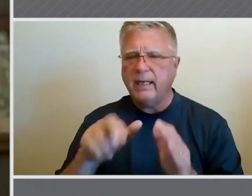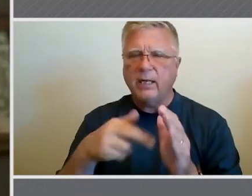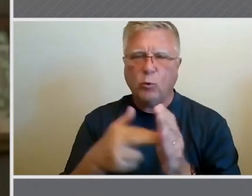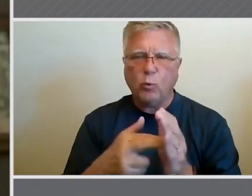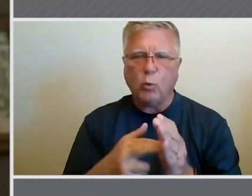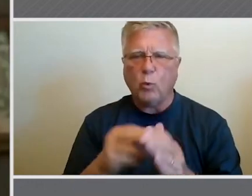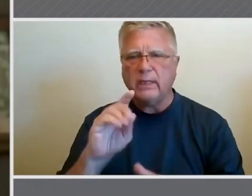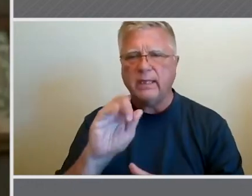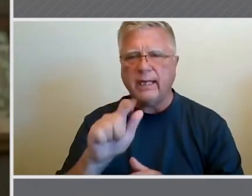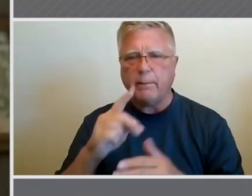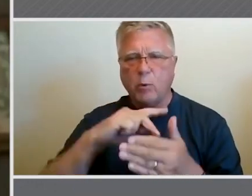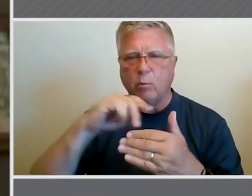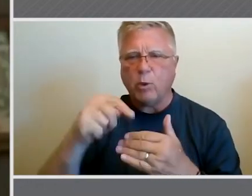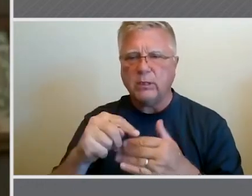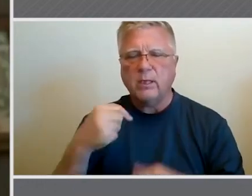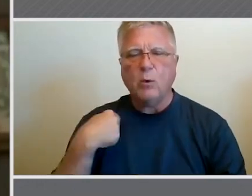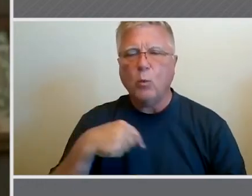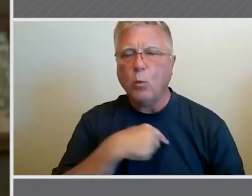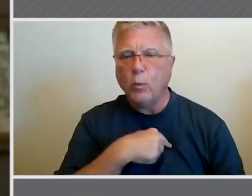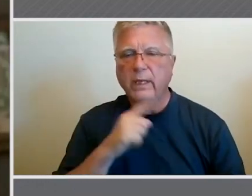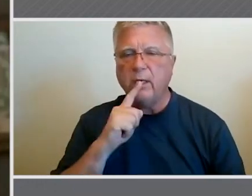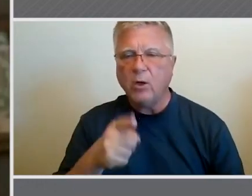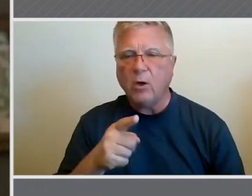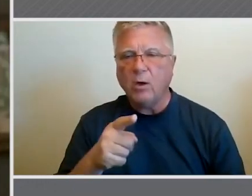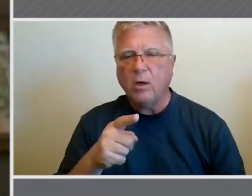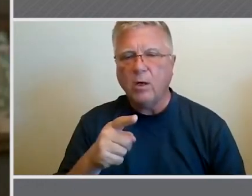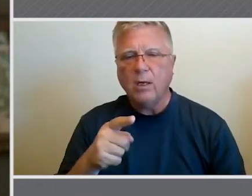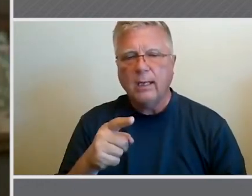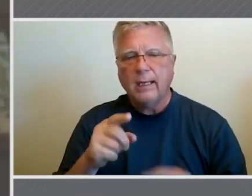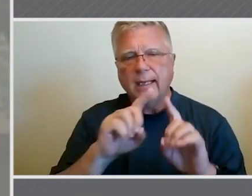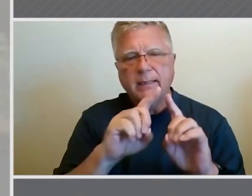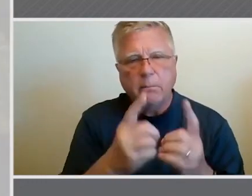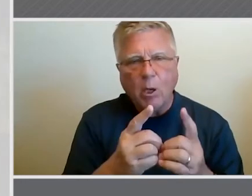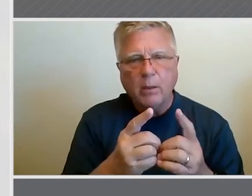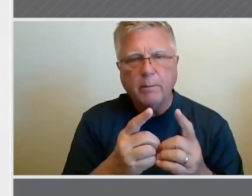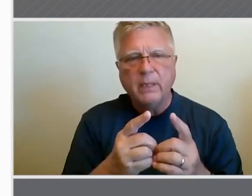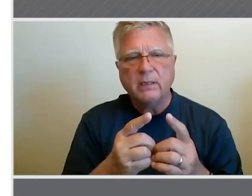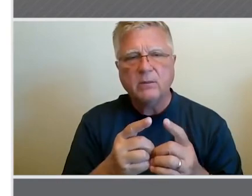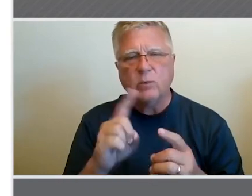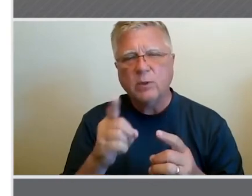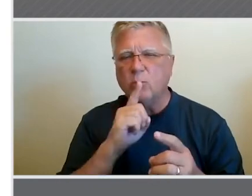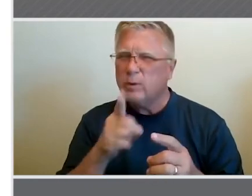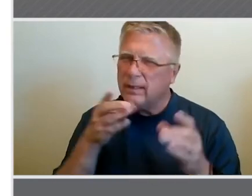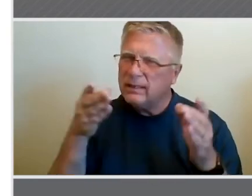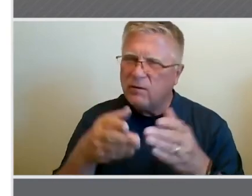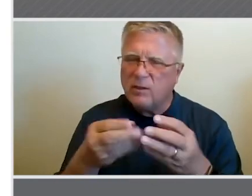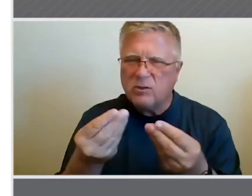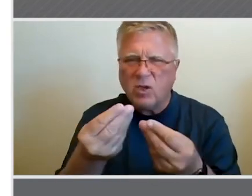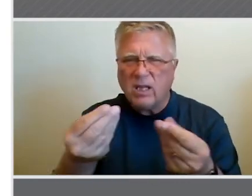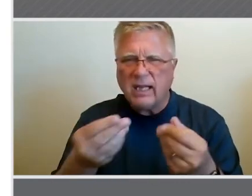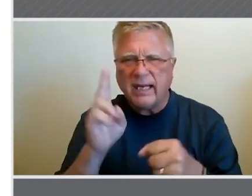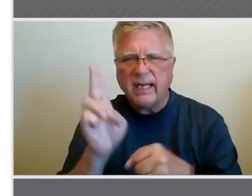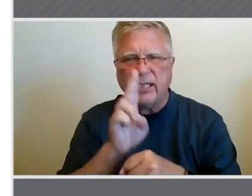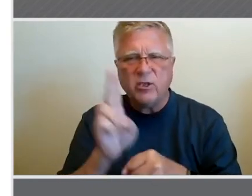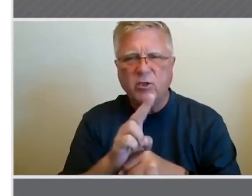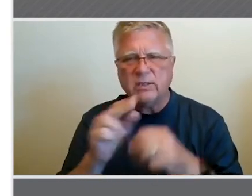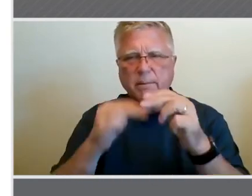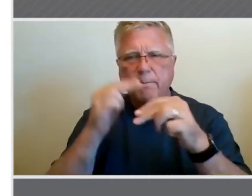We are a department that is really focused on land use and and building so you know really